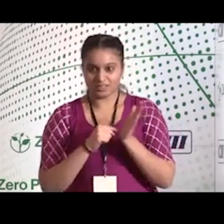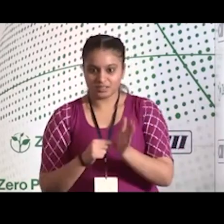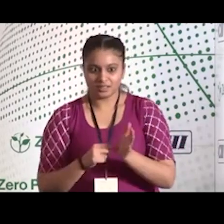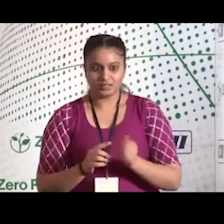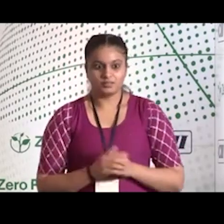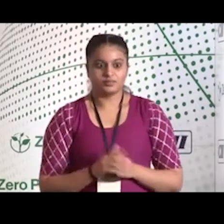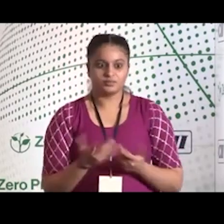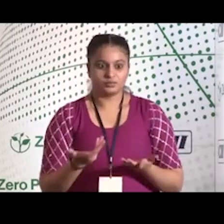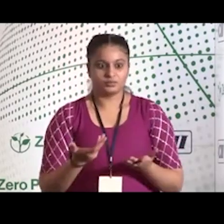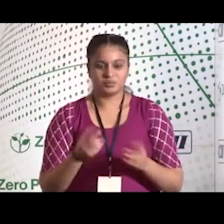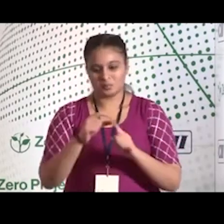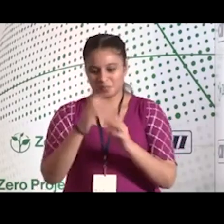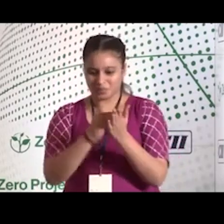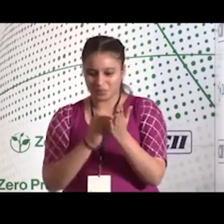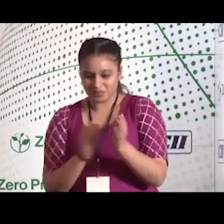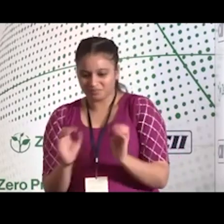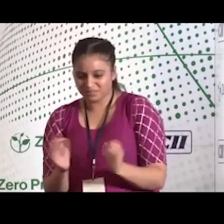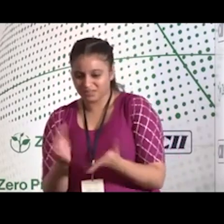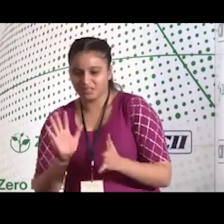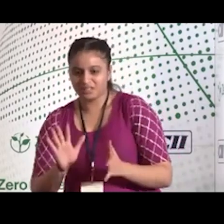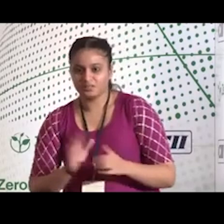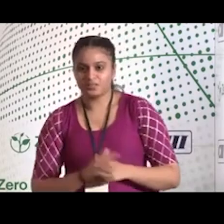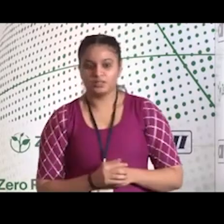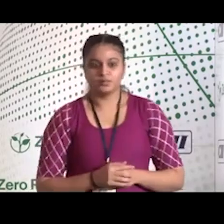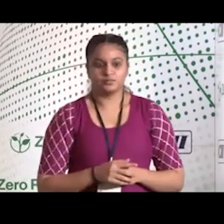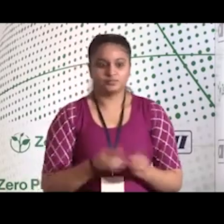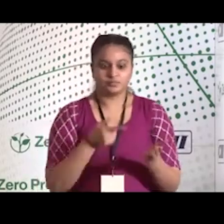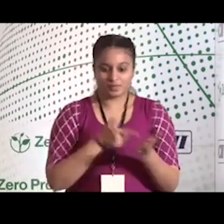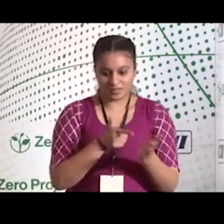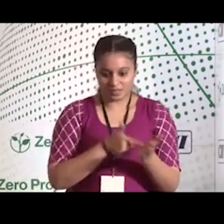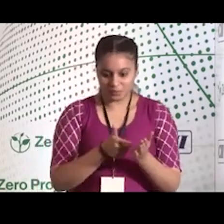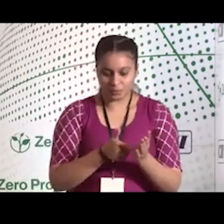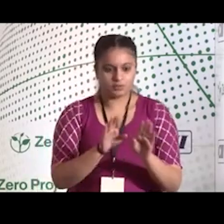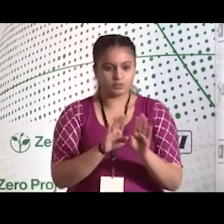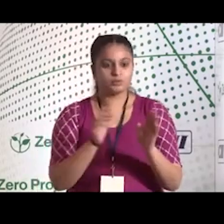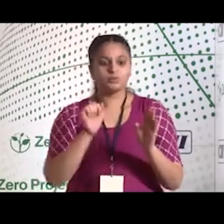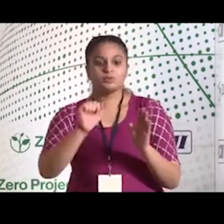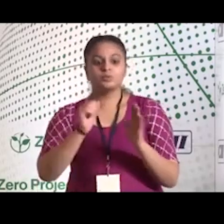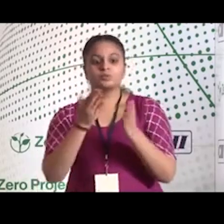But I didn't go look only daughter nursery cultivation exotic